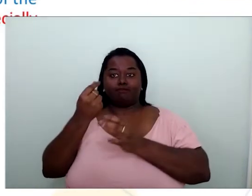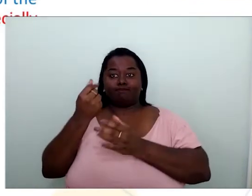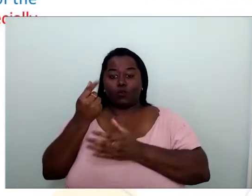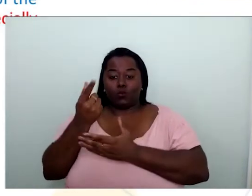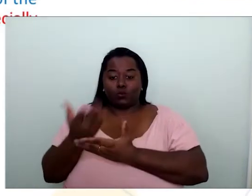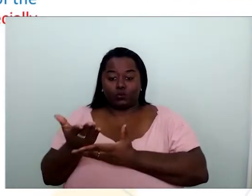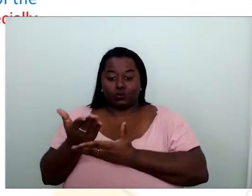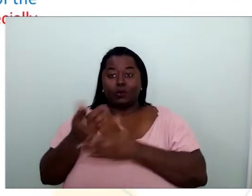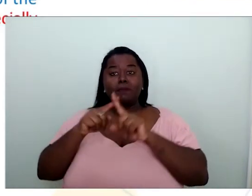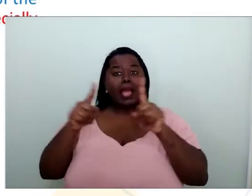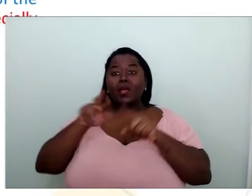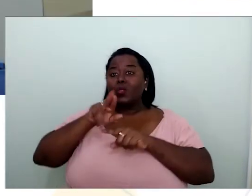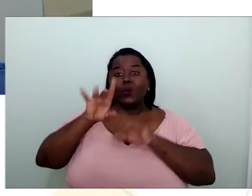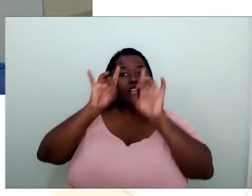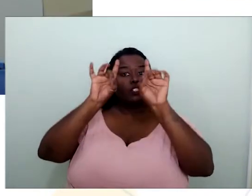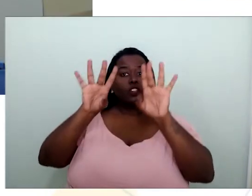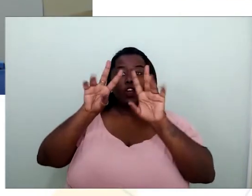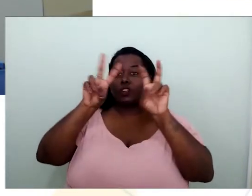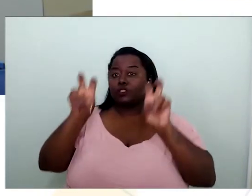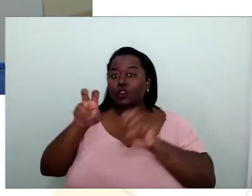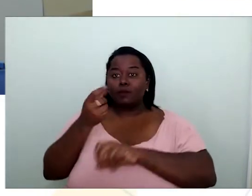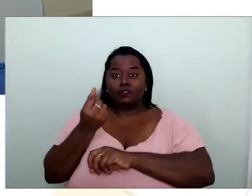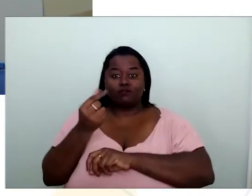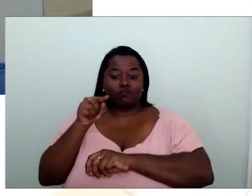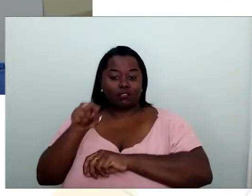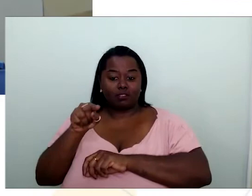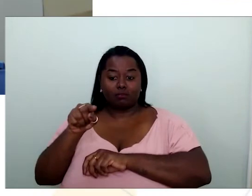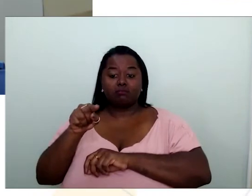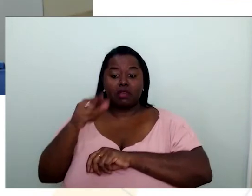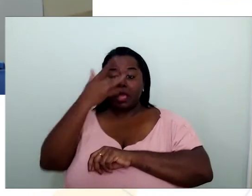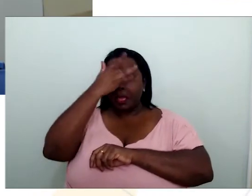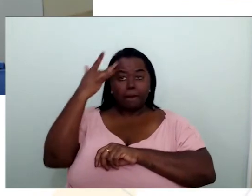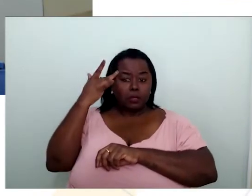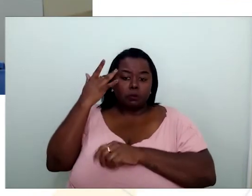struggling for money people, don't you know? I mean like in some parts of the